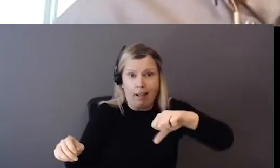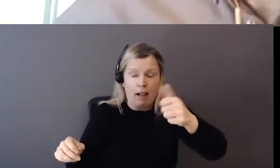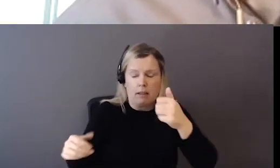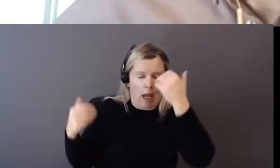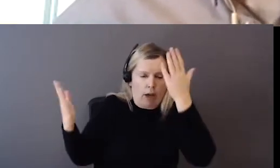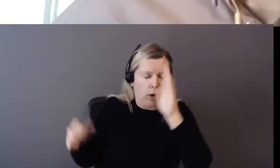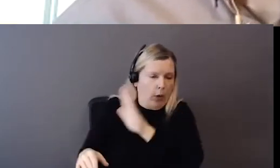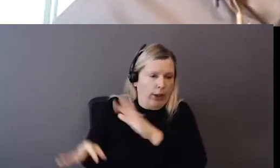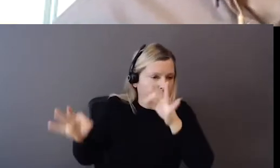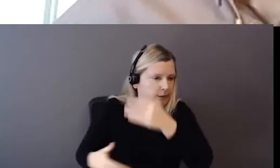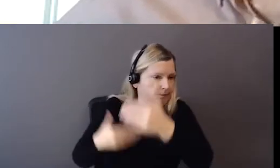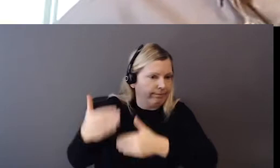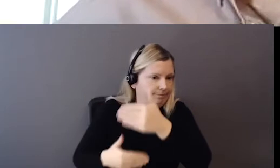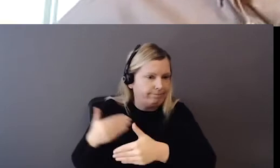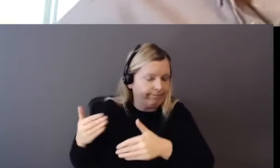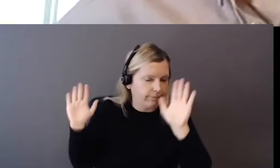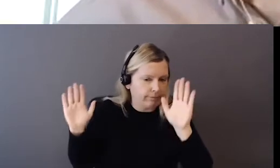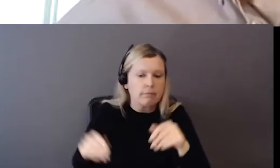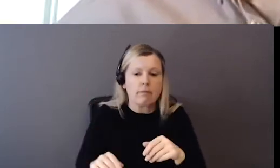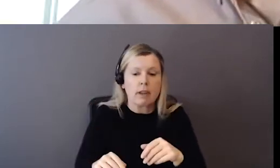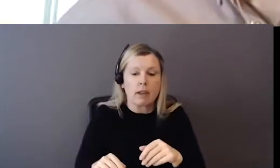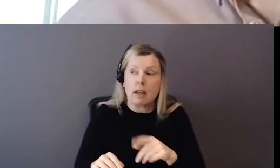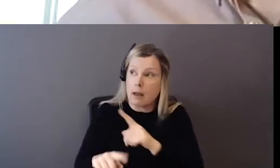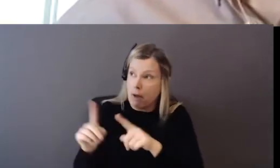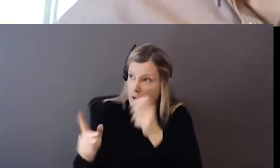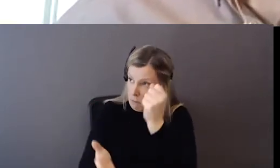And so, the day after it was approved, I did get a call from disability letting